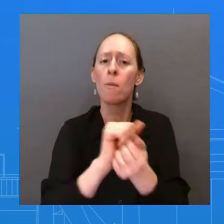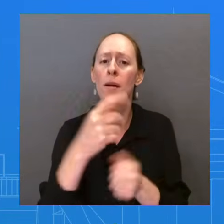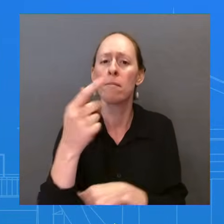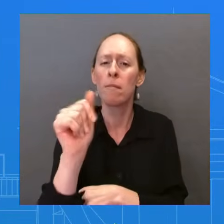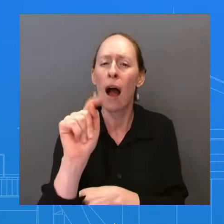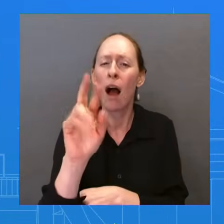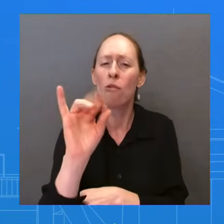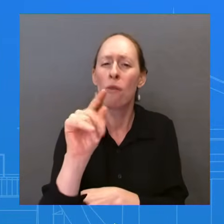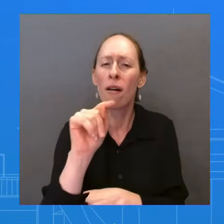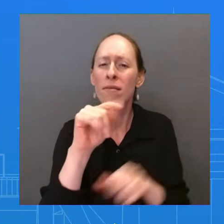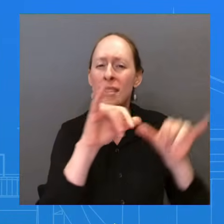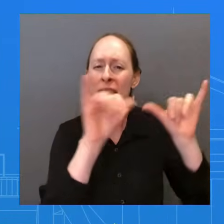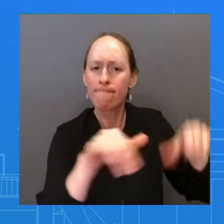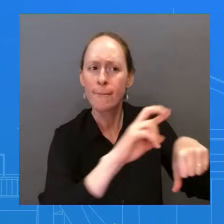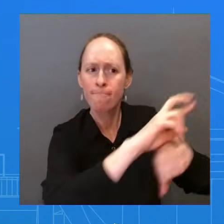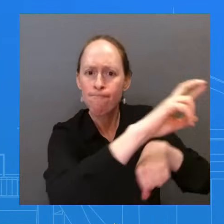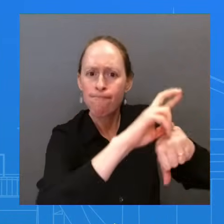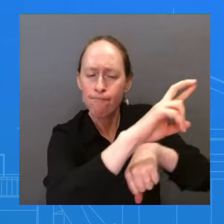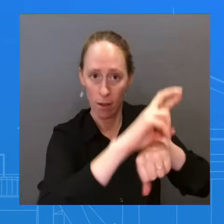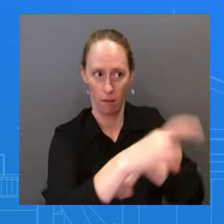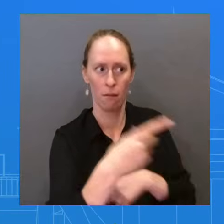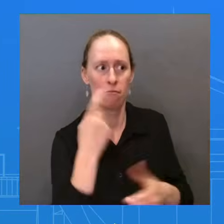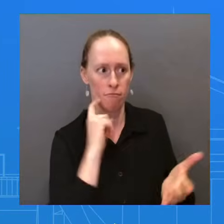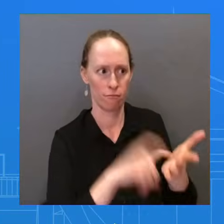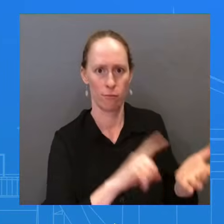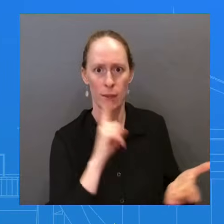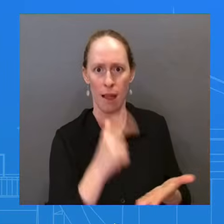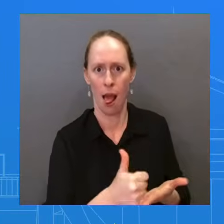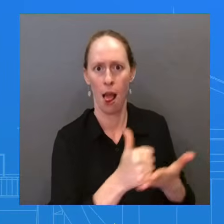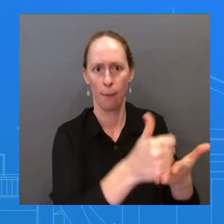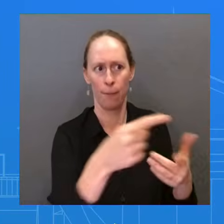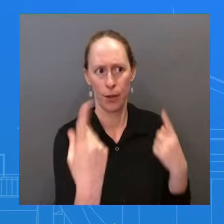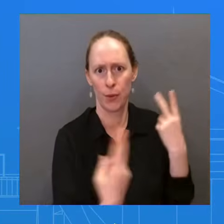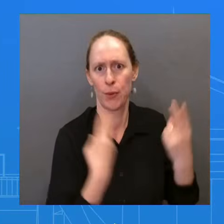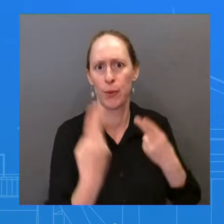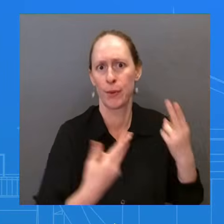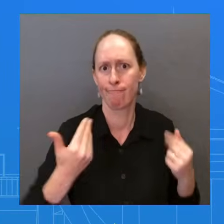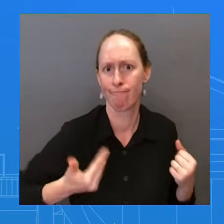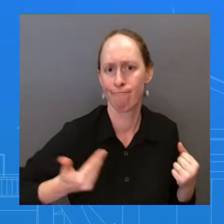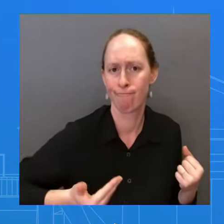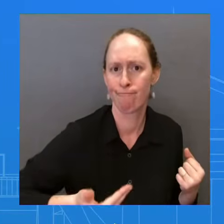as well as more Avenger air defense systems, Stinger anti-aircraft systems, and ammunition, of course,